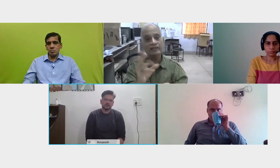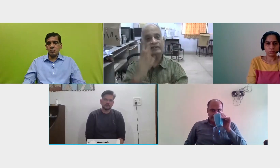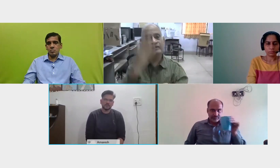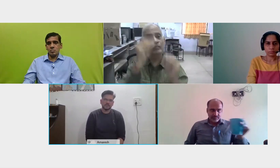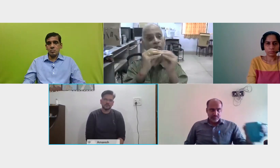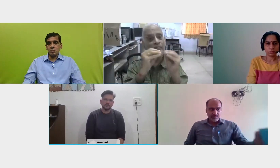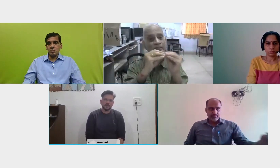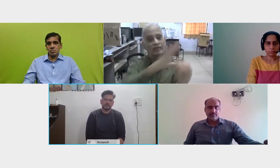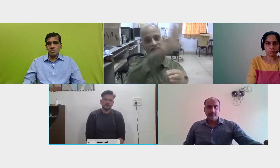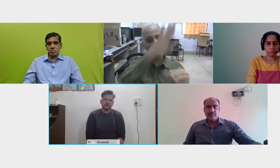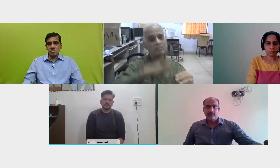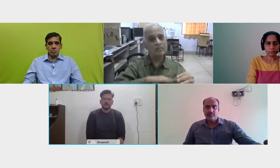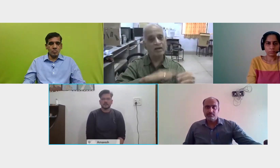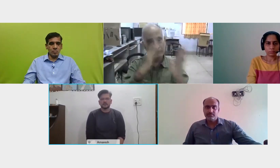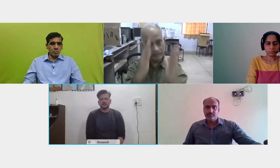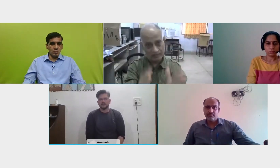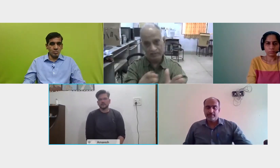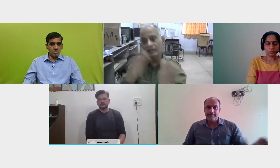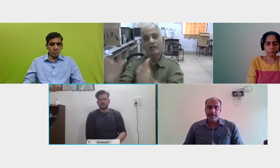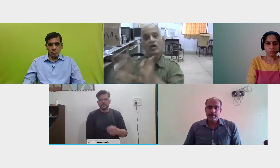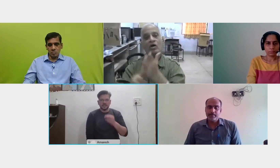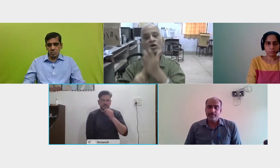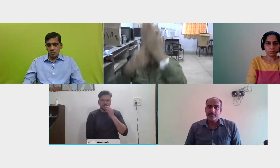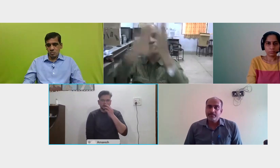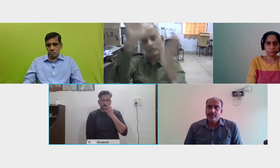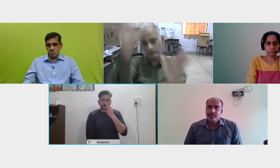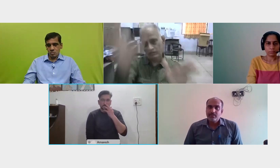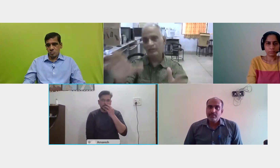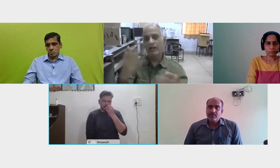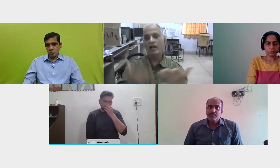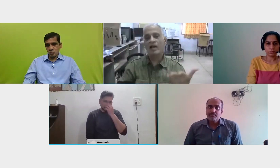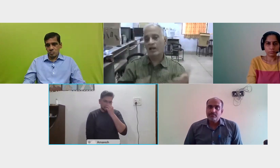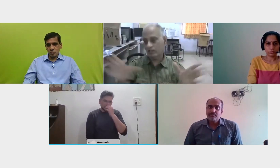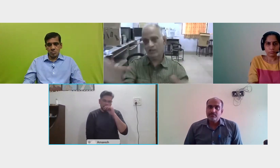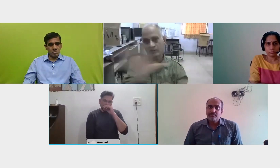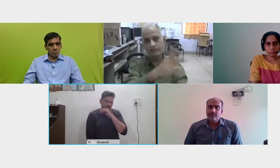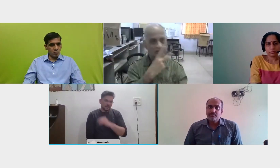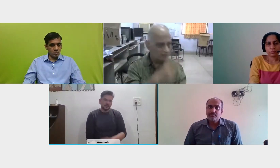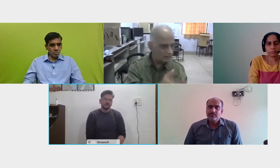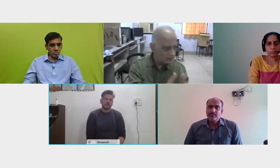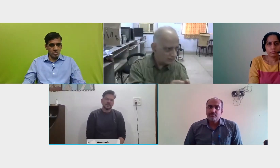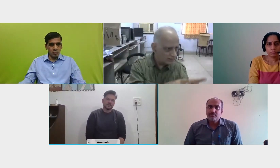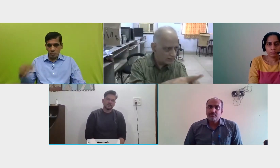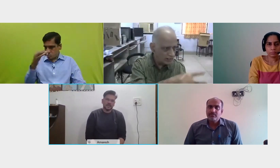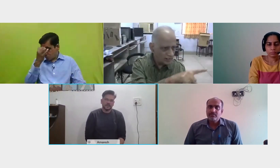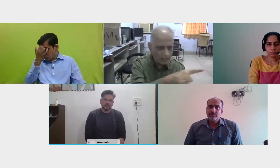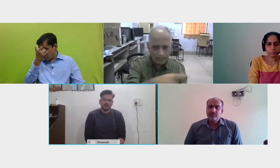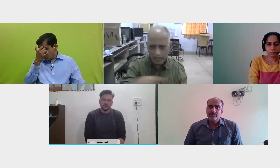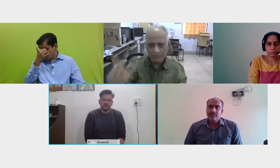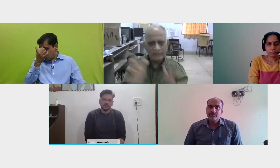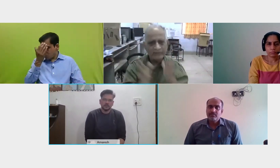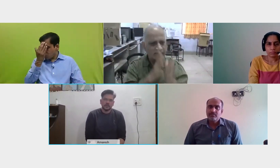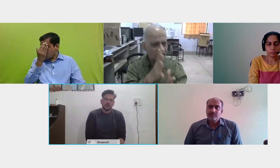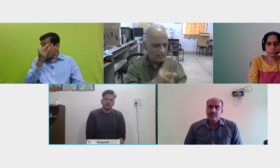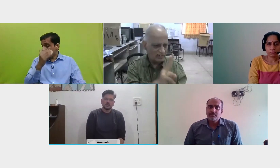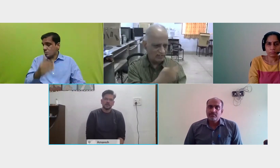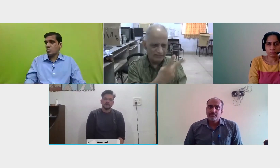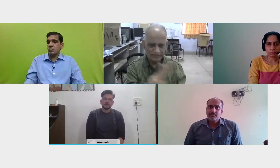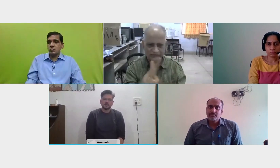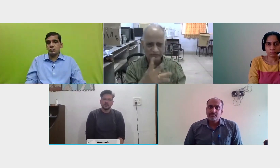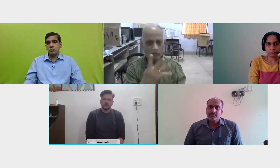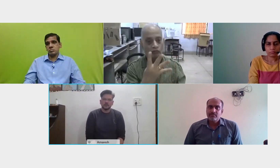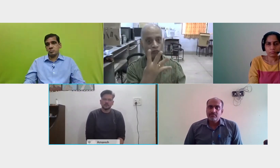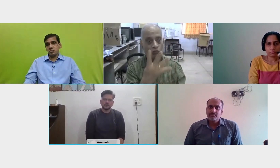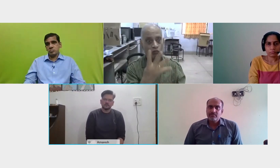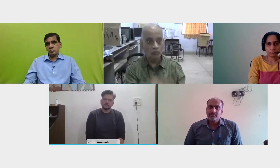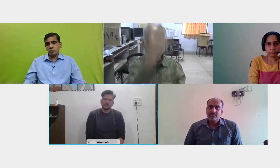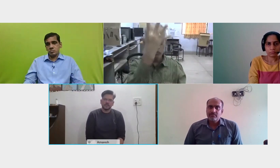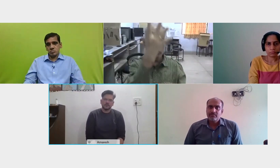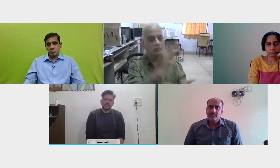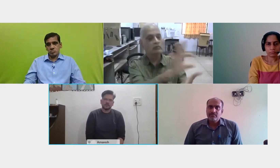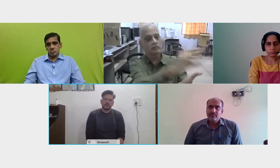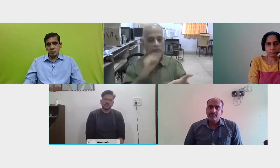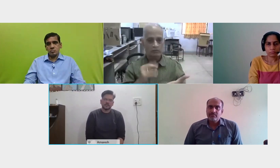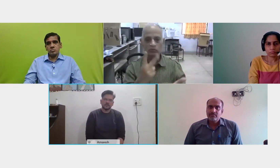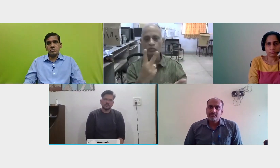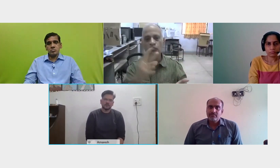third one from Maharashtra and so on and then bracket also. So you know like we had to analyze